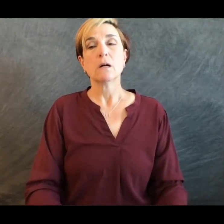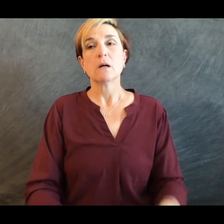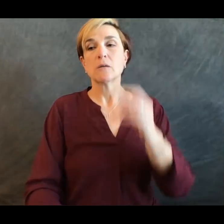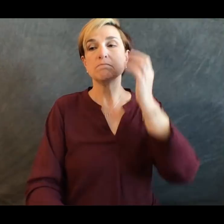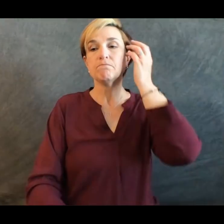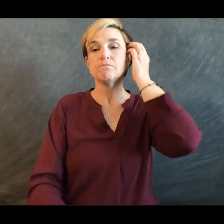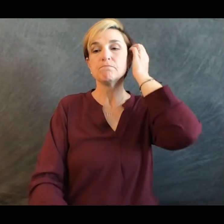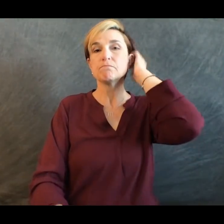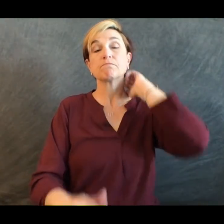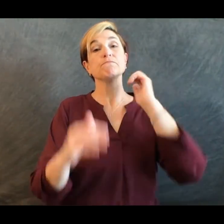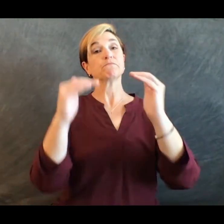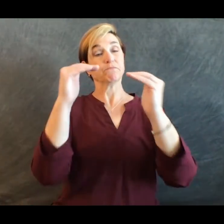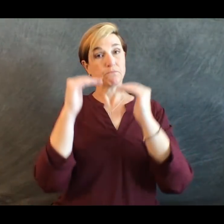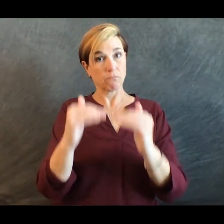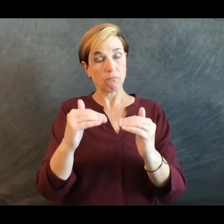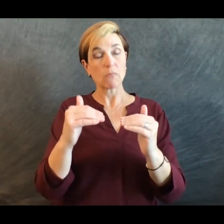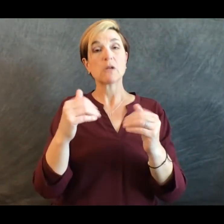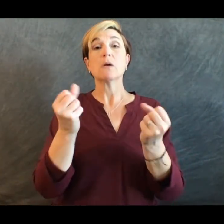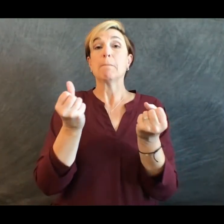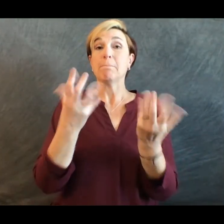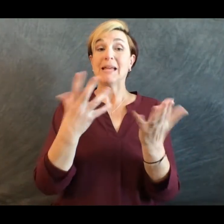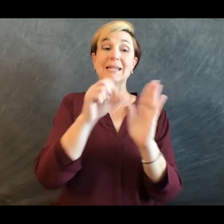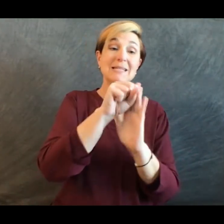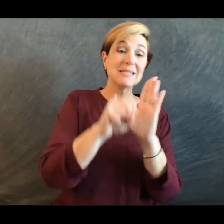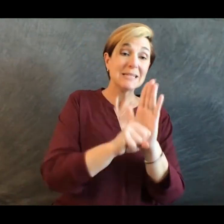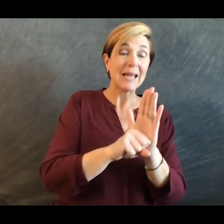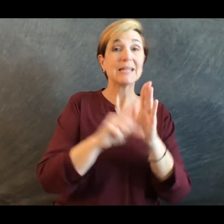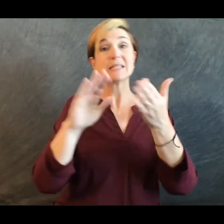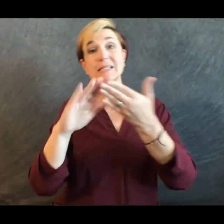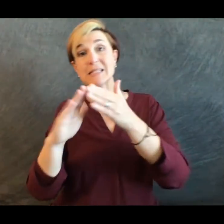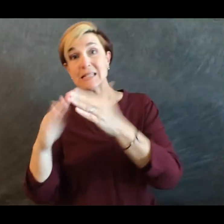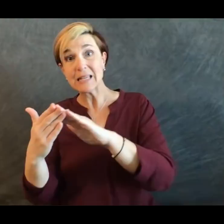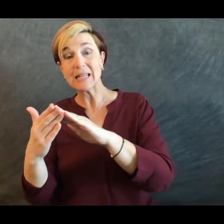and metro areas were experienced as twofold and four fold four fold